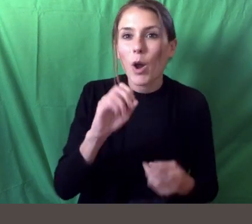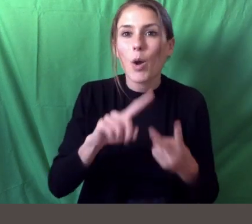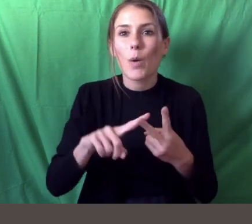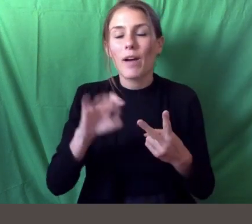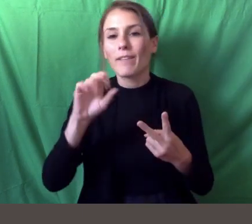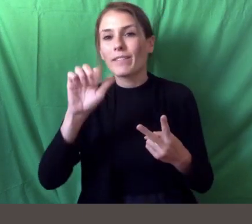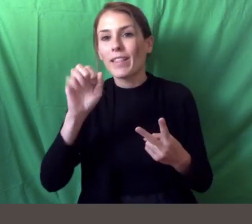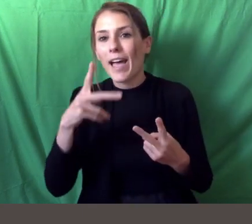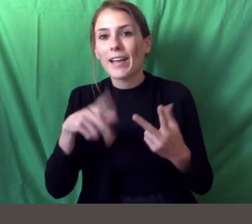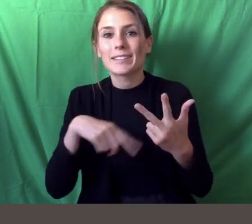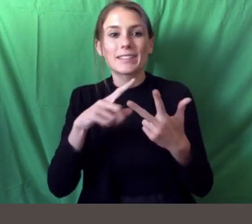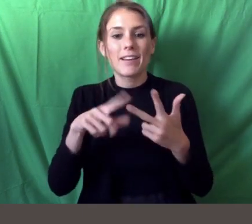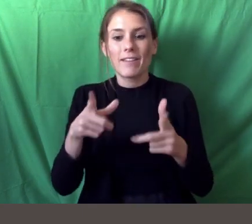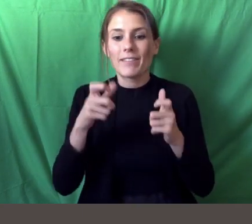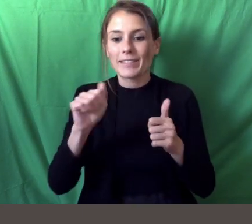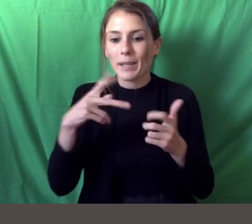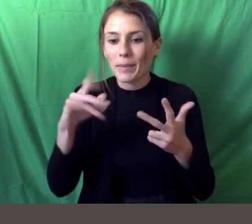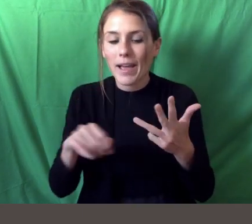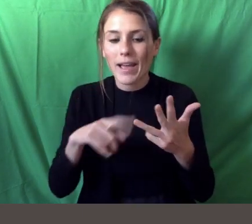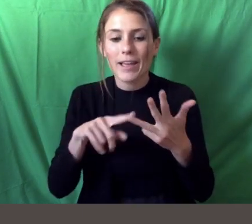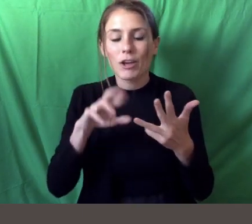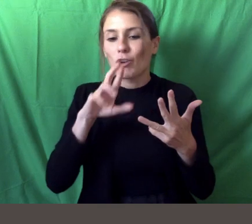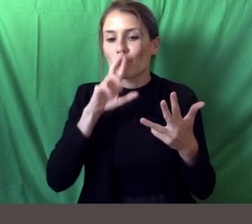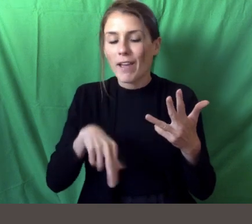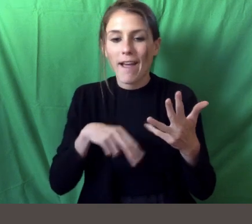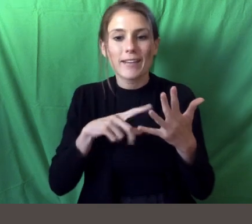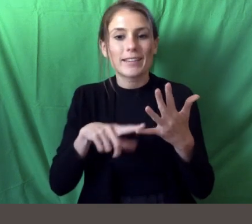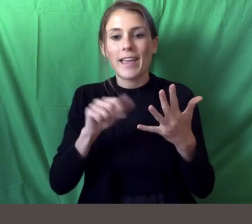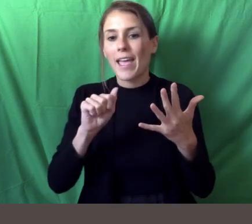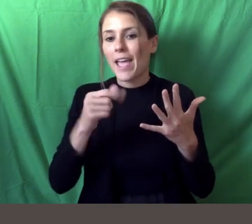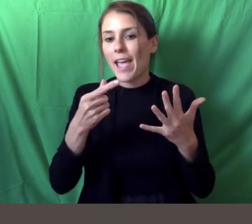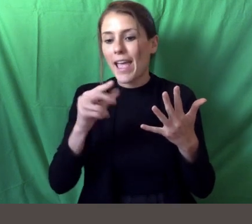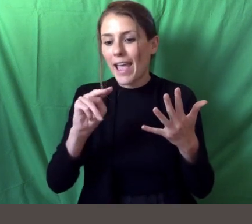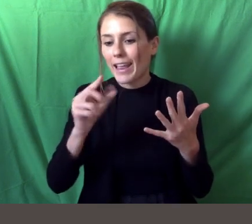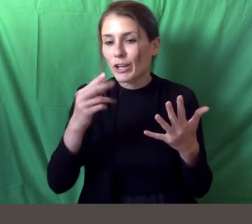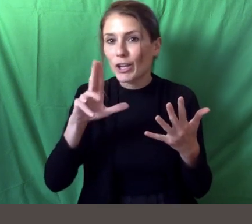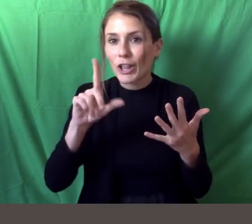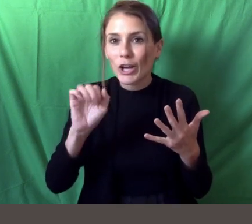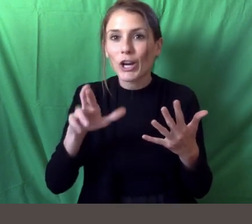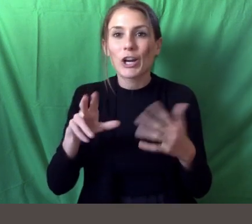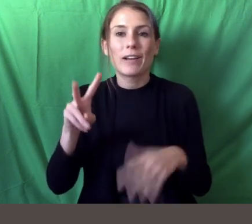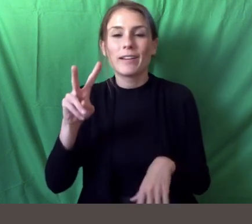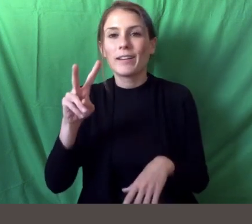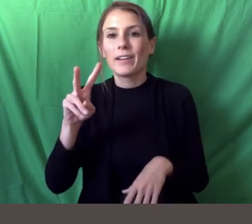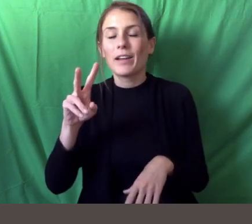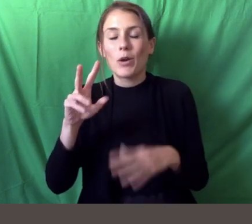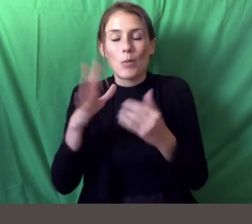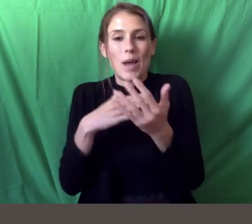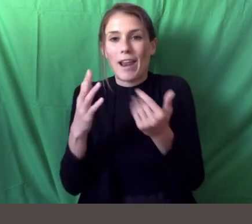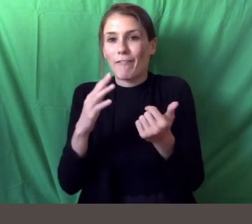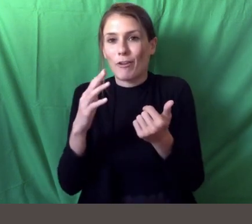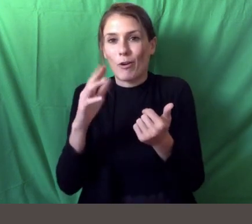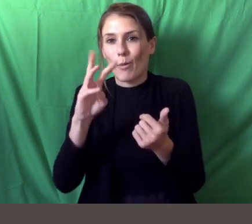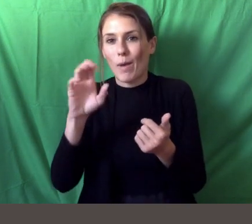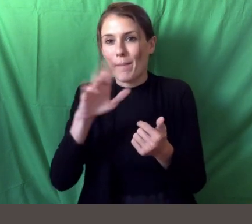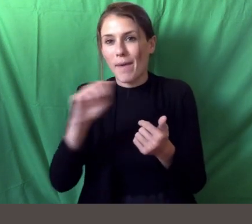FastAPI apps, React, Angular, Vue, basically whatever kind of web apps you have.